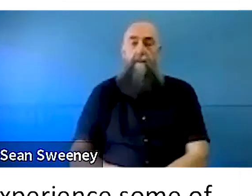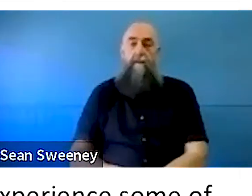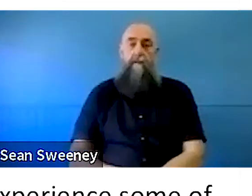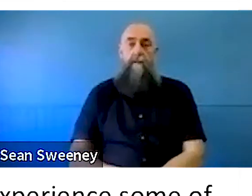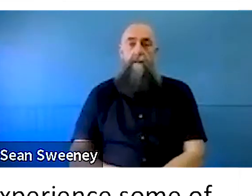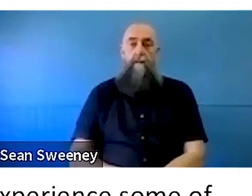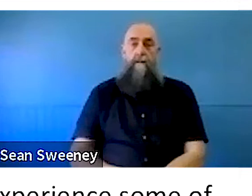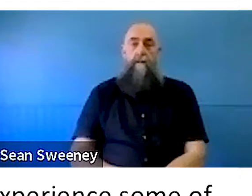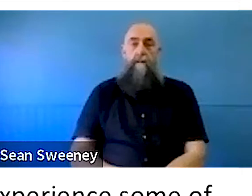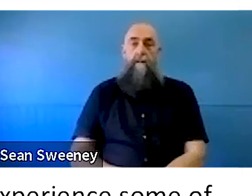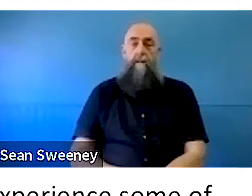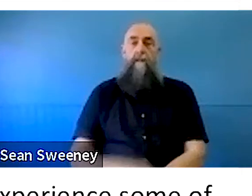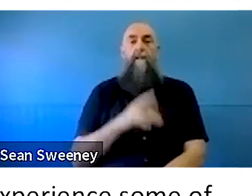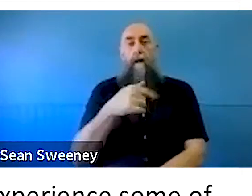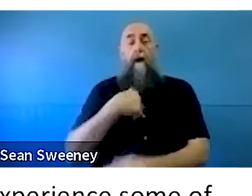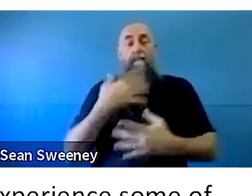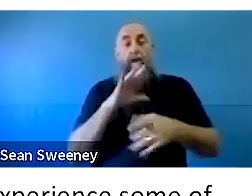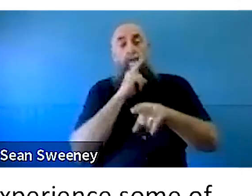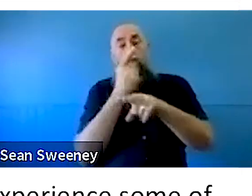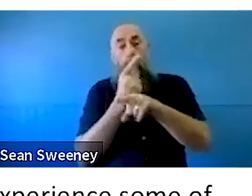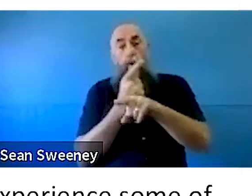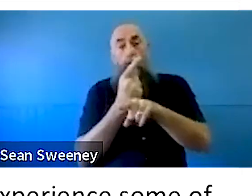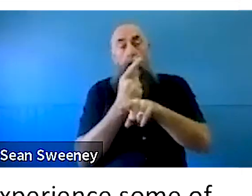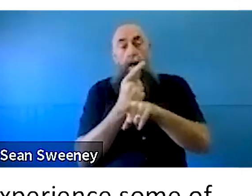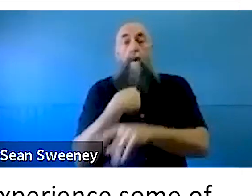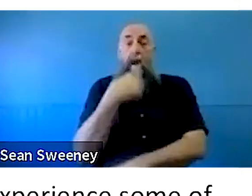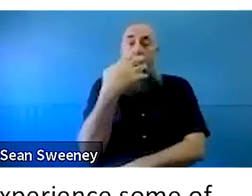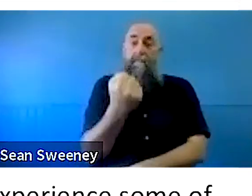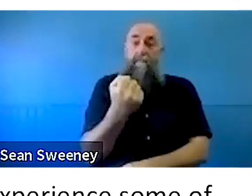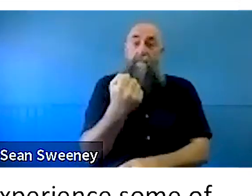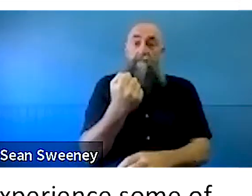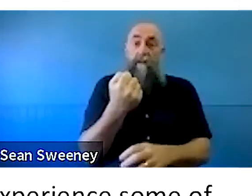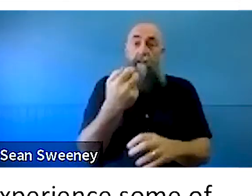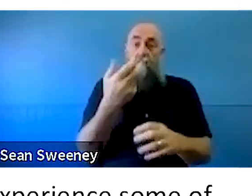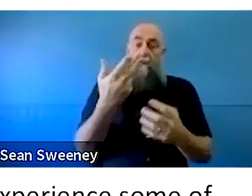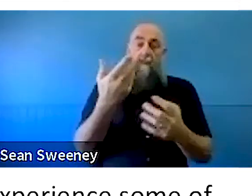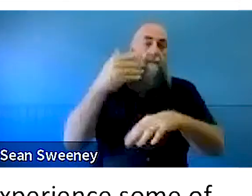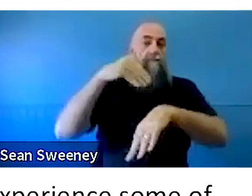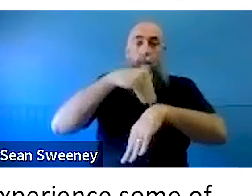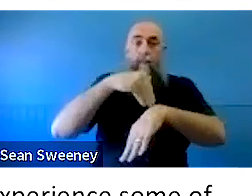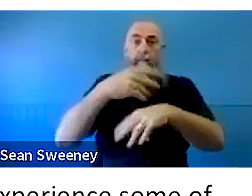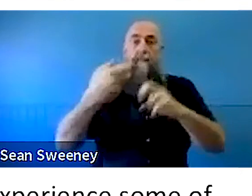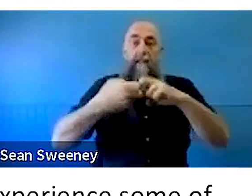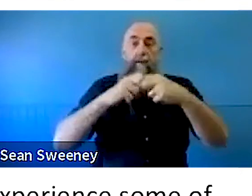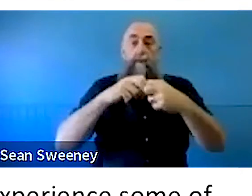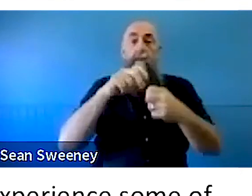And when I say they are social issues, disability is a social issue.